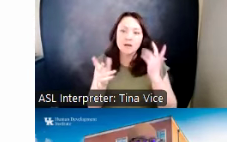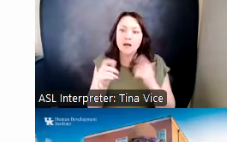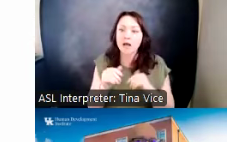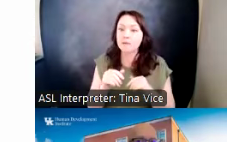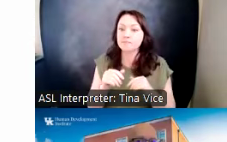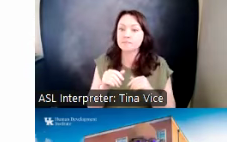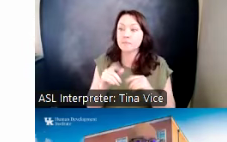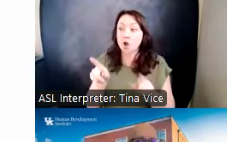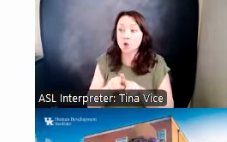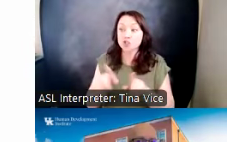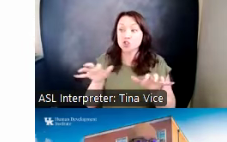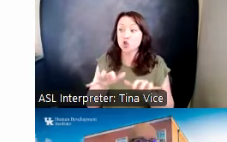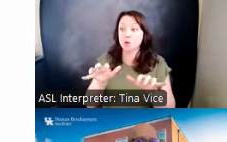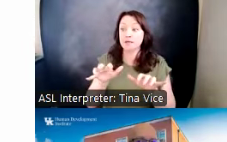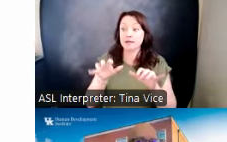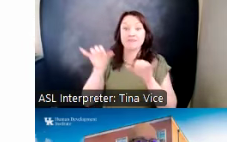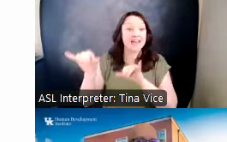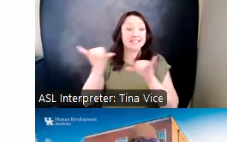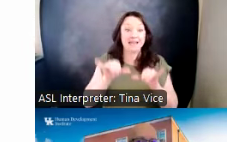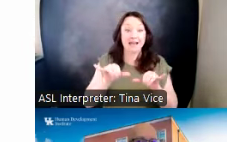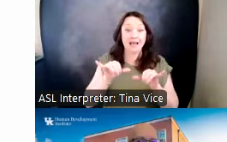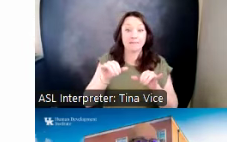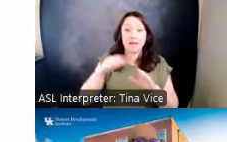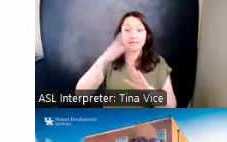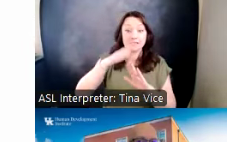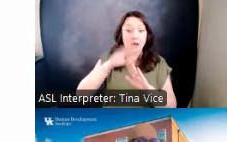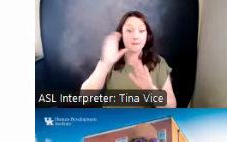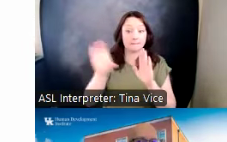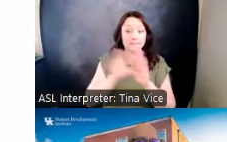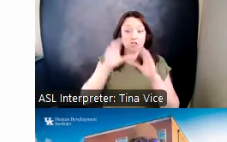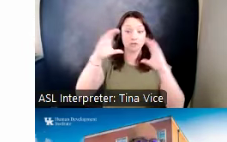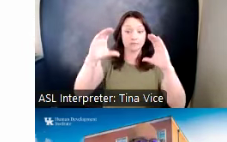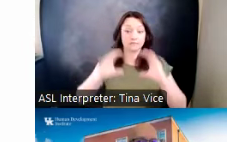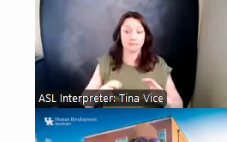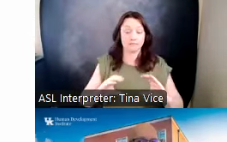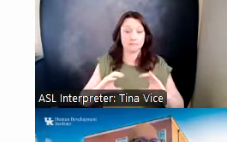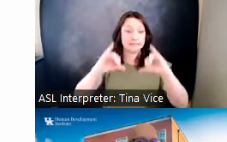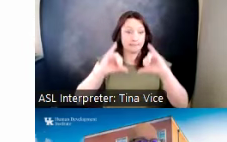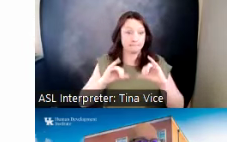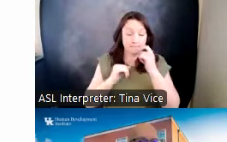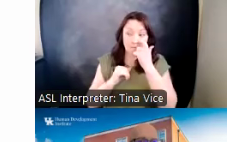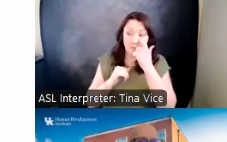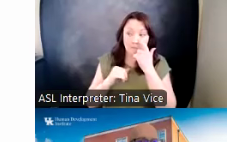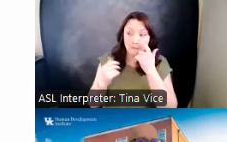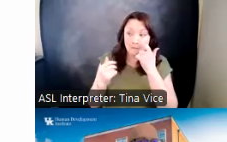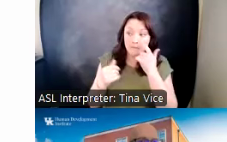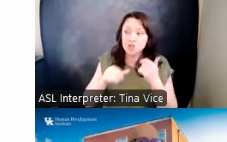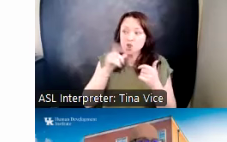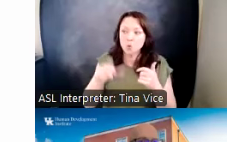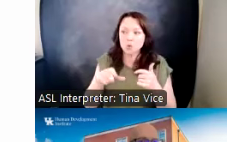as the top picture. So you don't need to um make a different name for something.